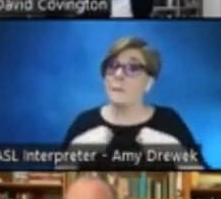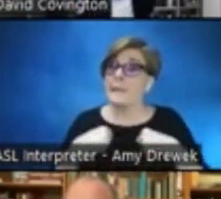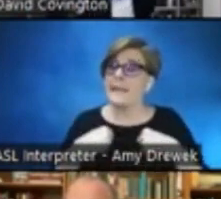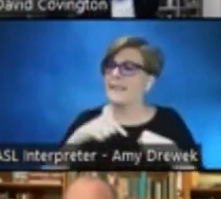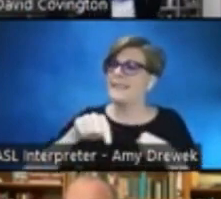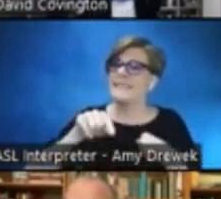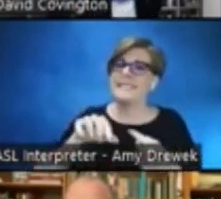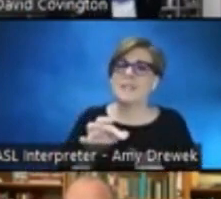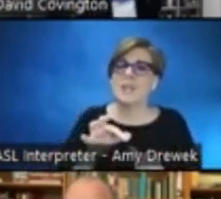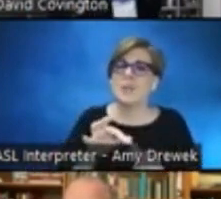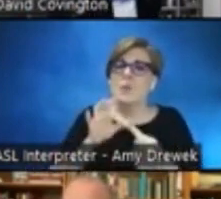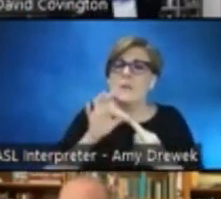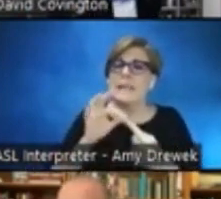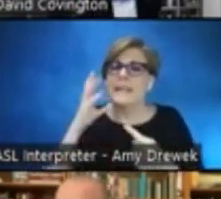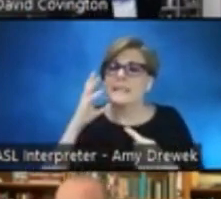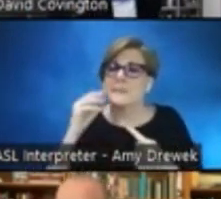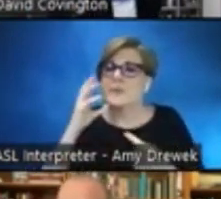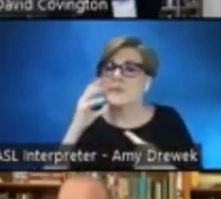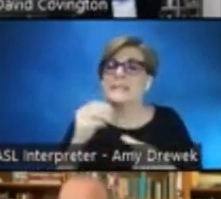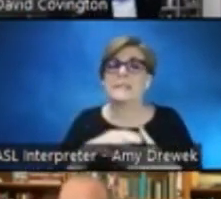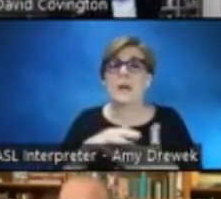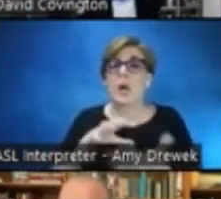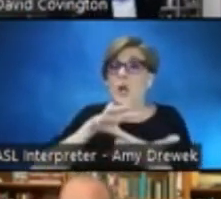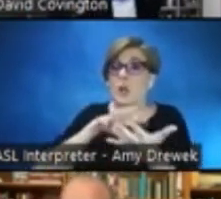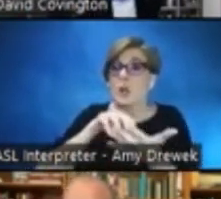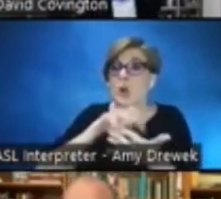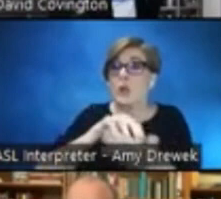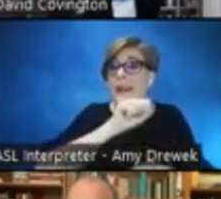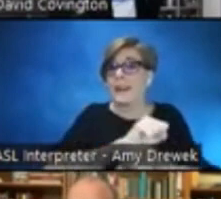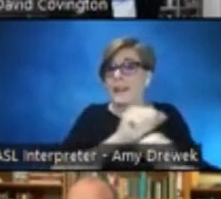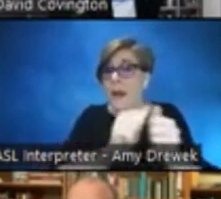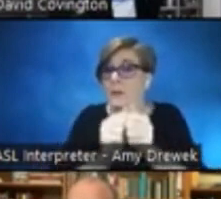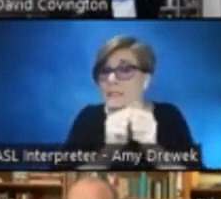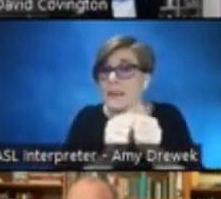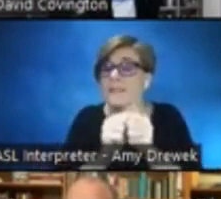COLLABORATIVE AND WHAT YOU AND RI HAVE DONE WITH THIS IS PRETTY